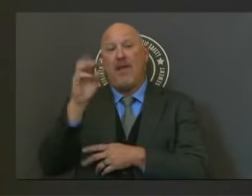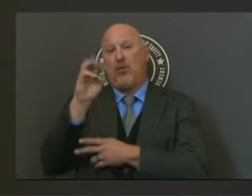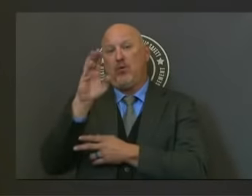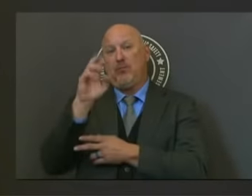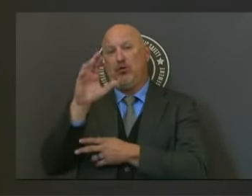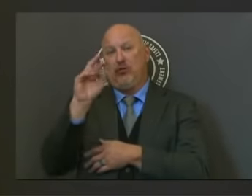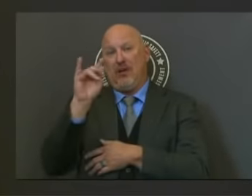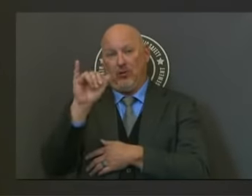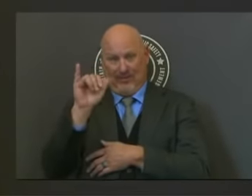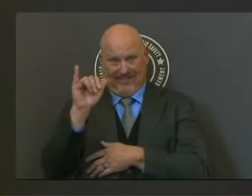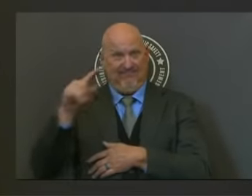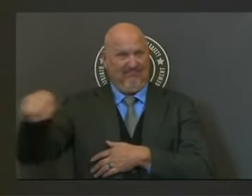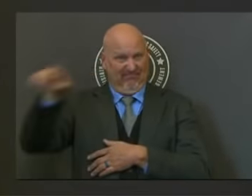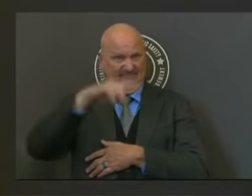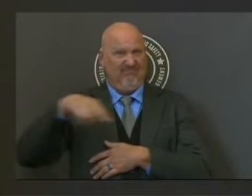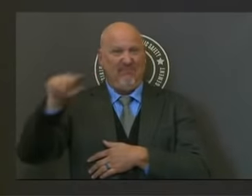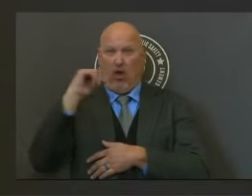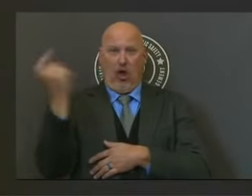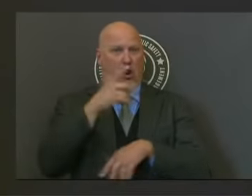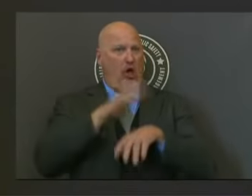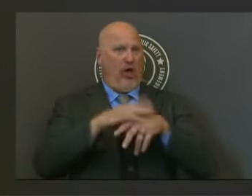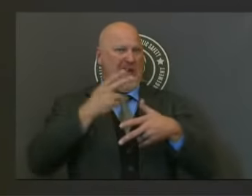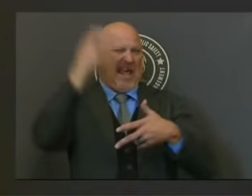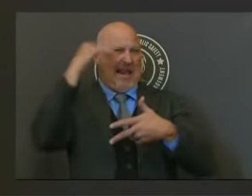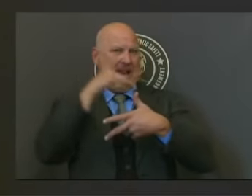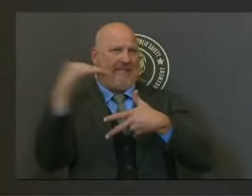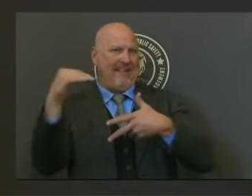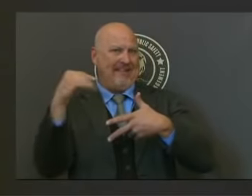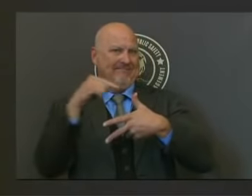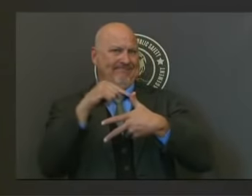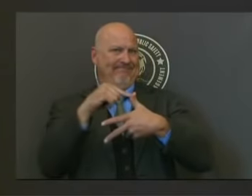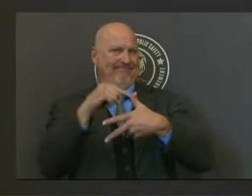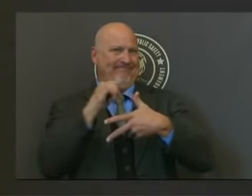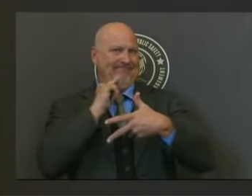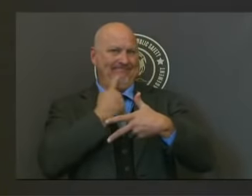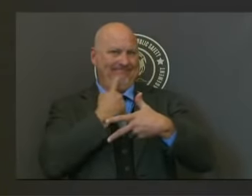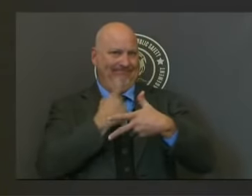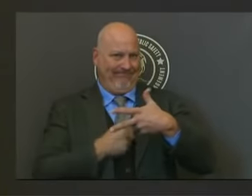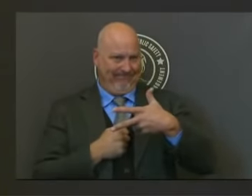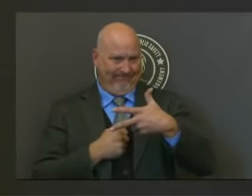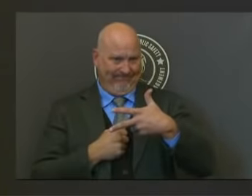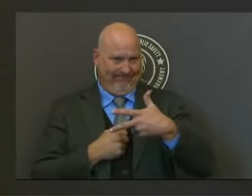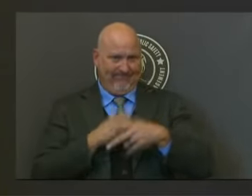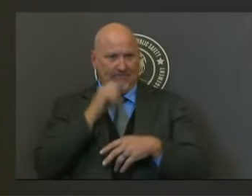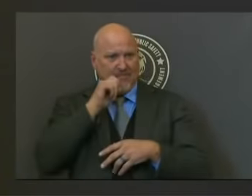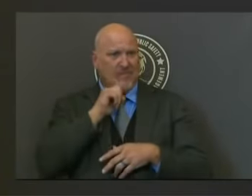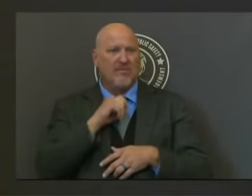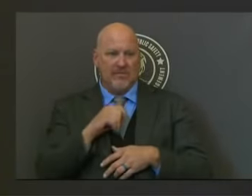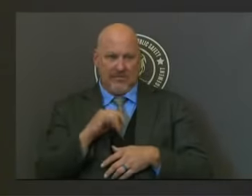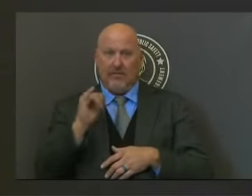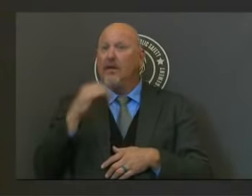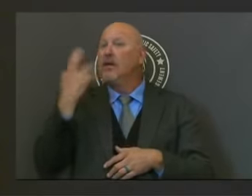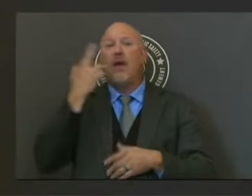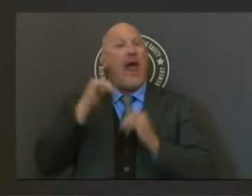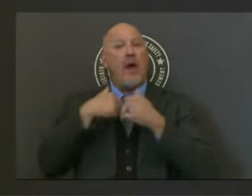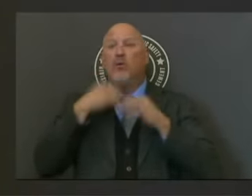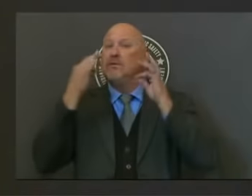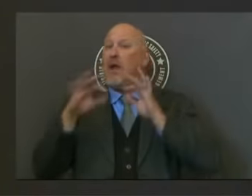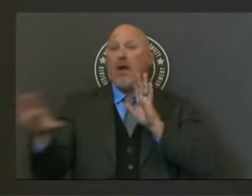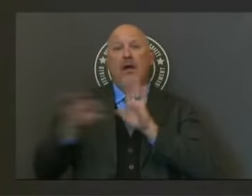now in high according to the